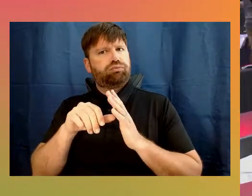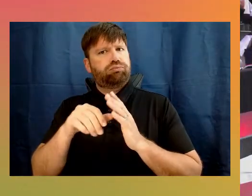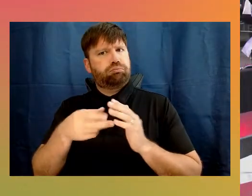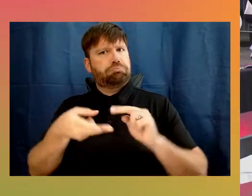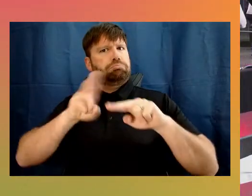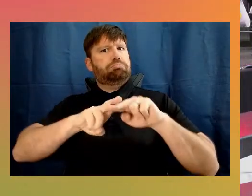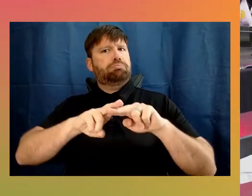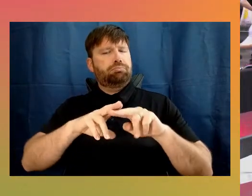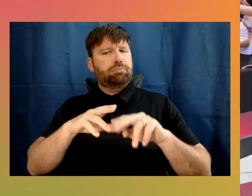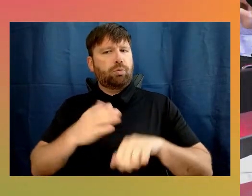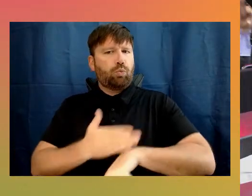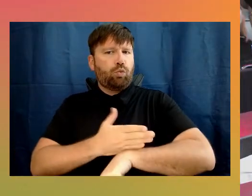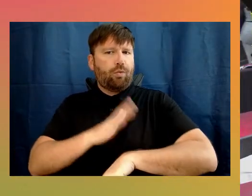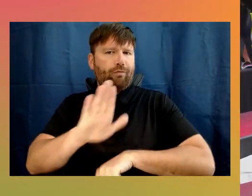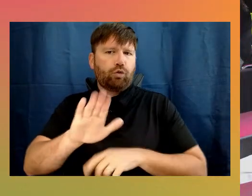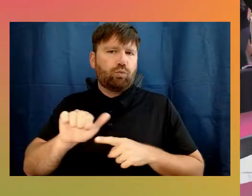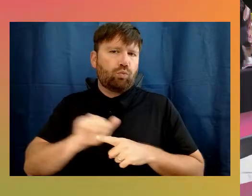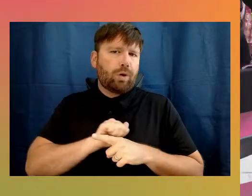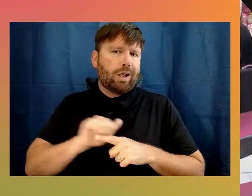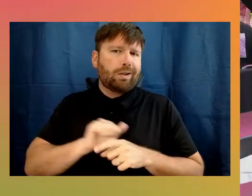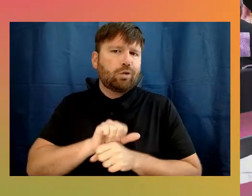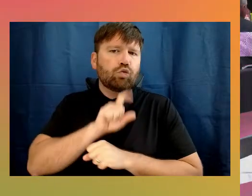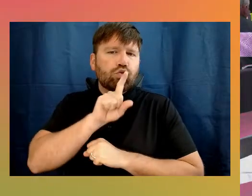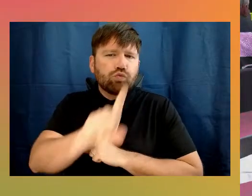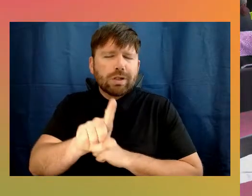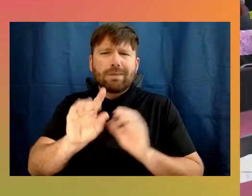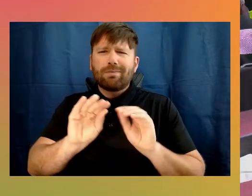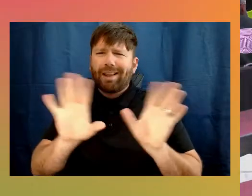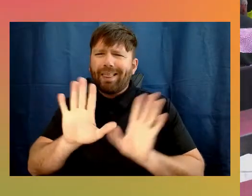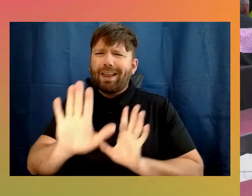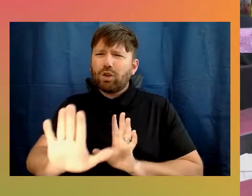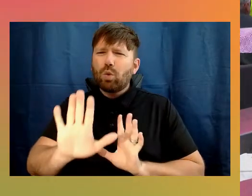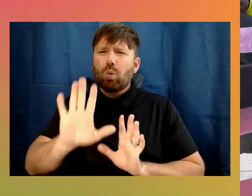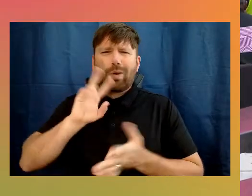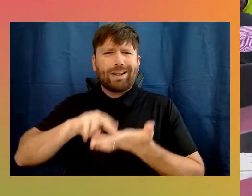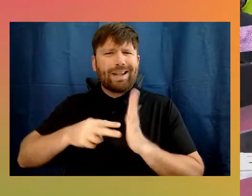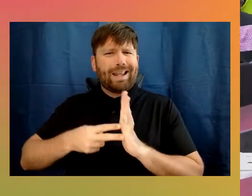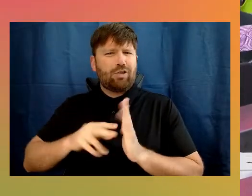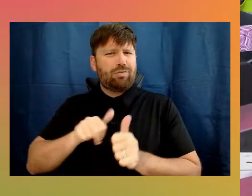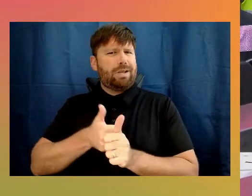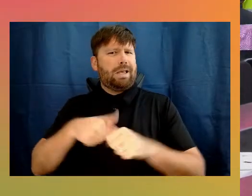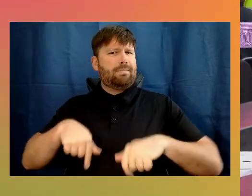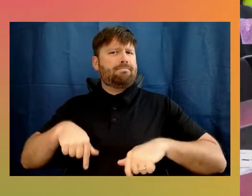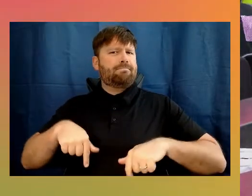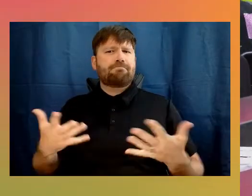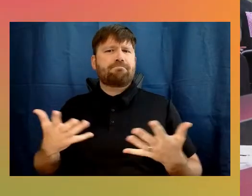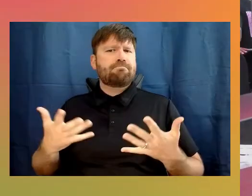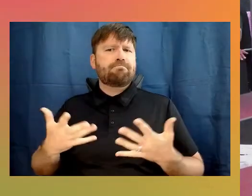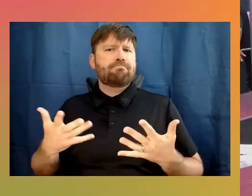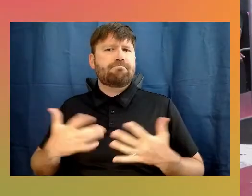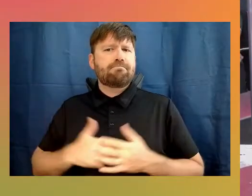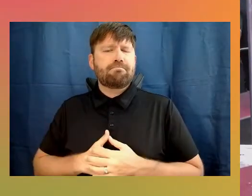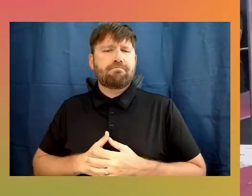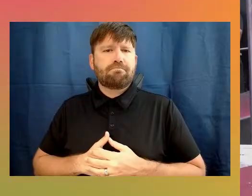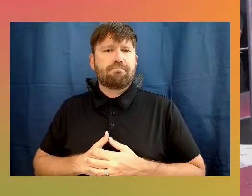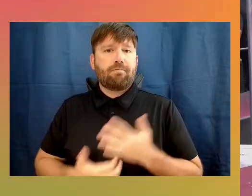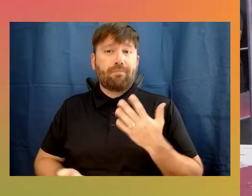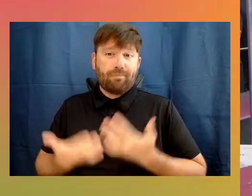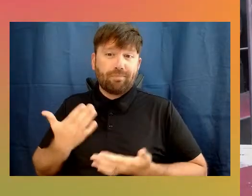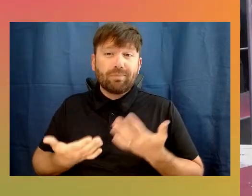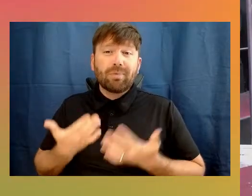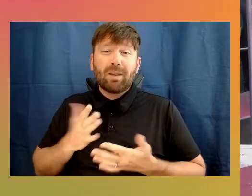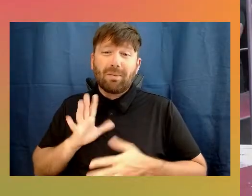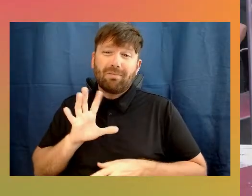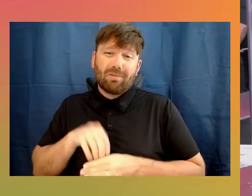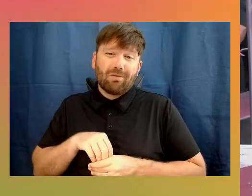TO A MUCH DEEPER LEVEL.